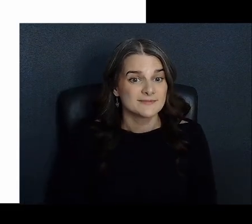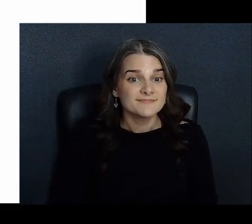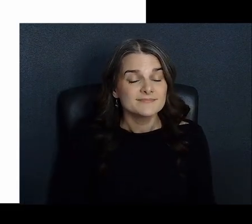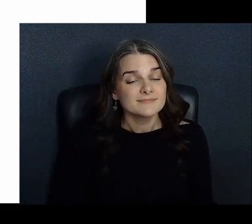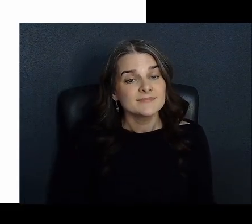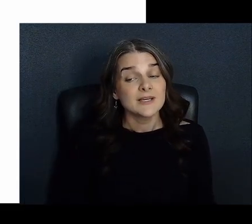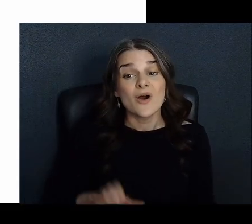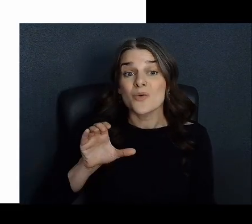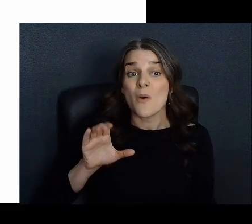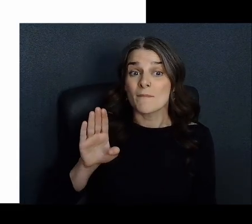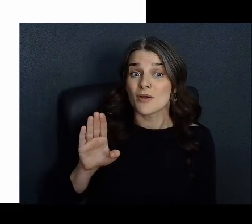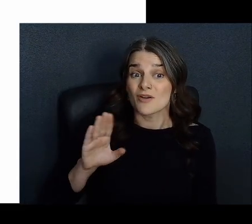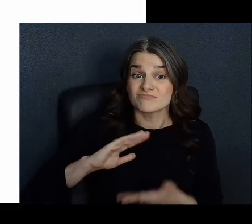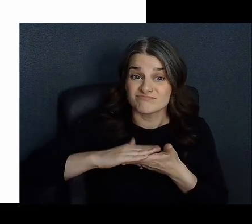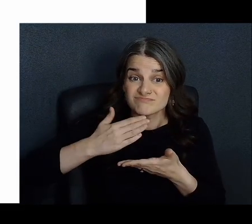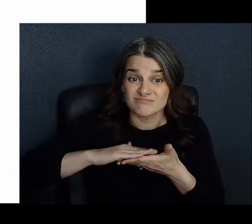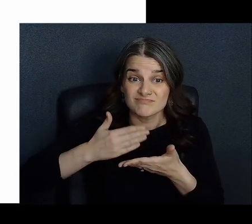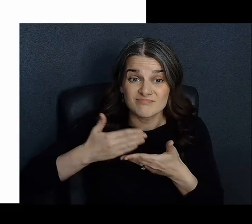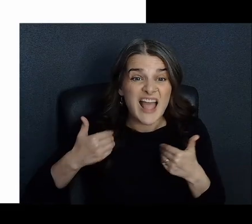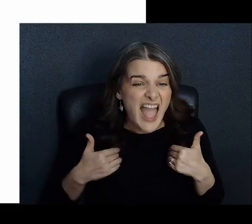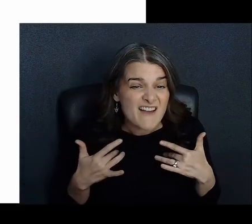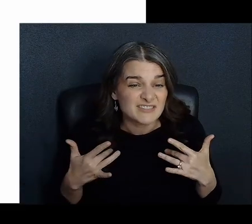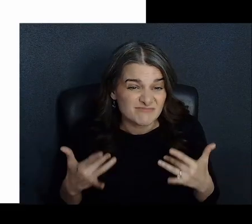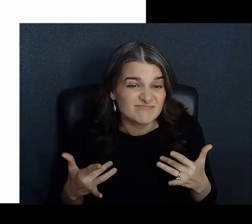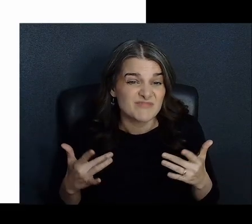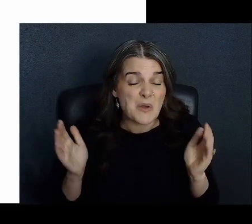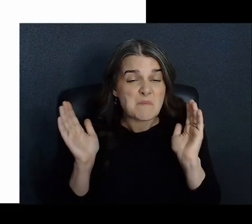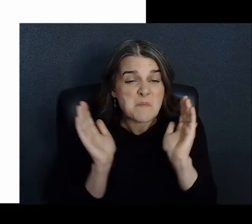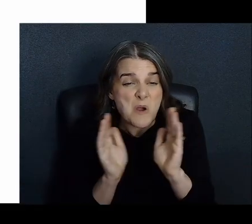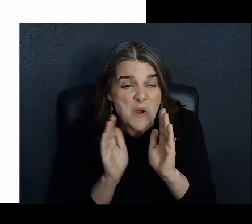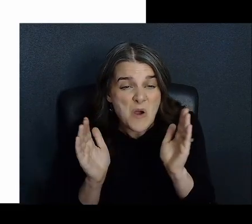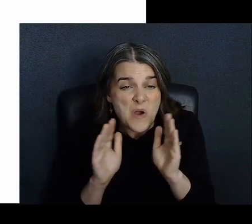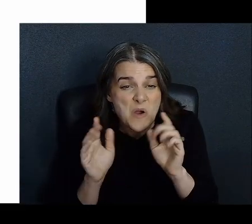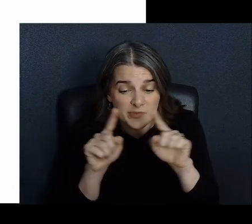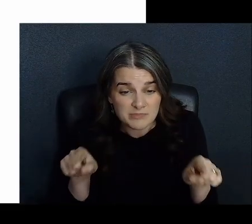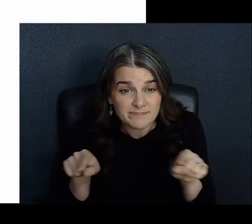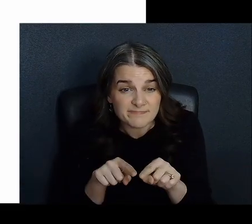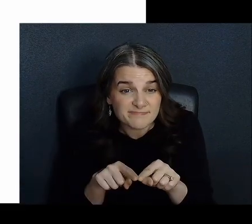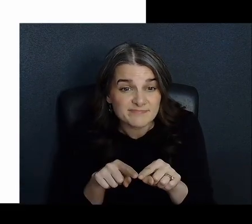have a very small display compared to what you can buy on laptops or tablets, for example.